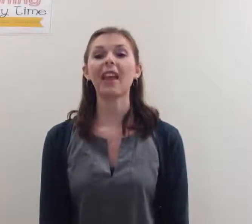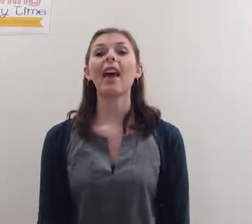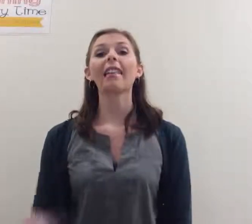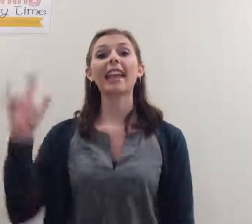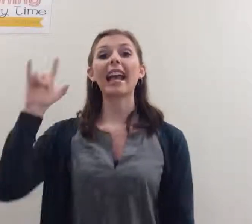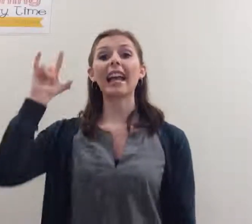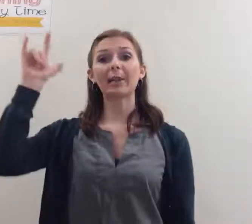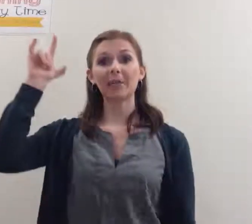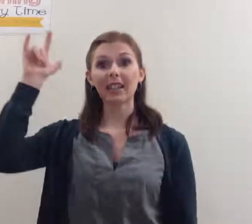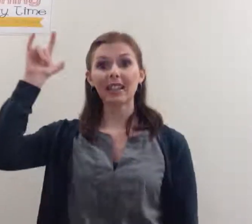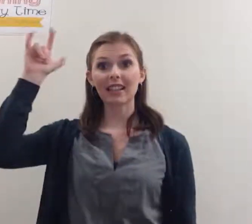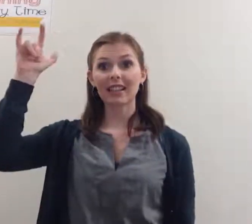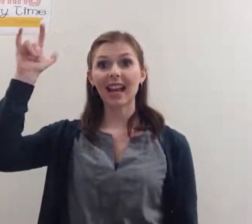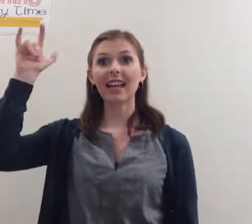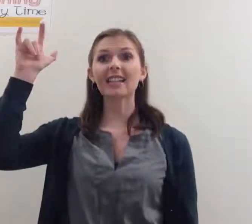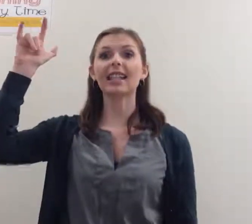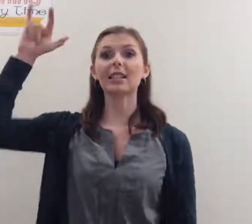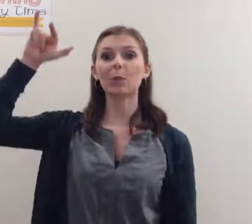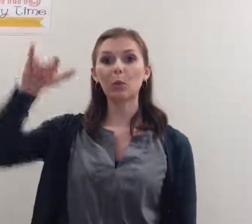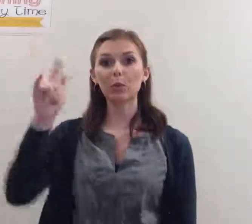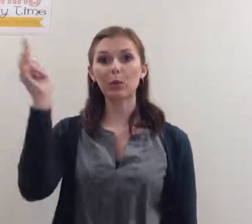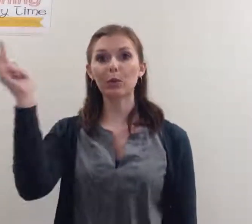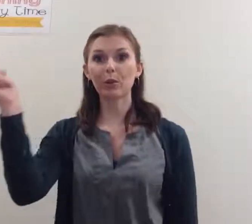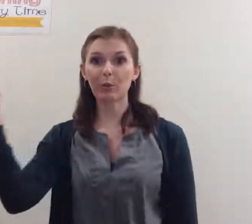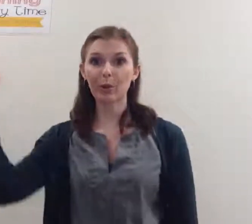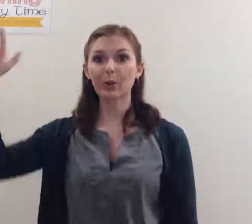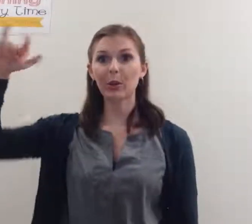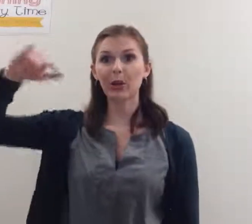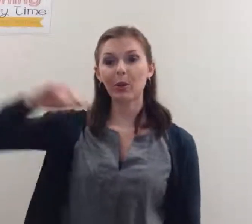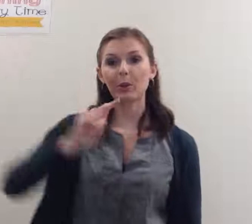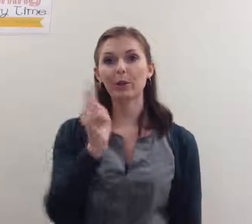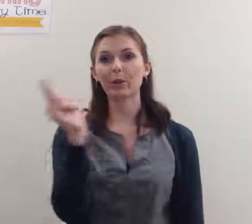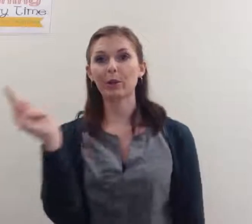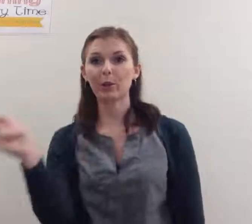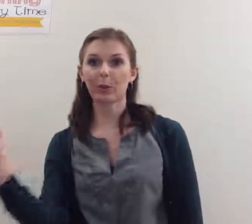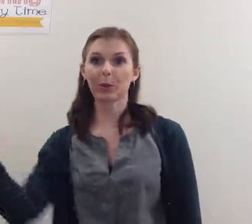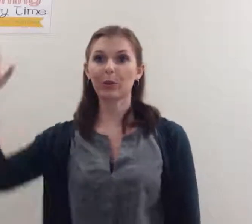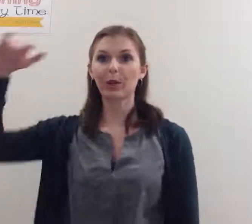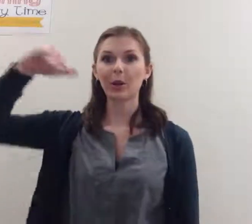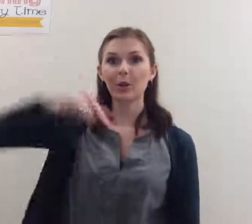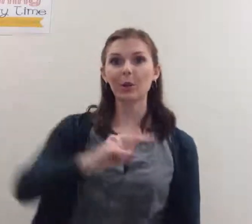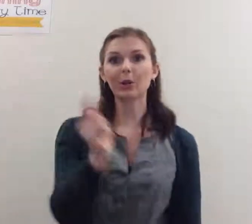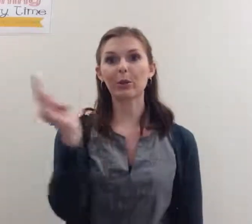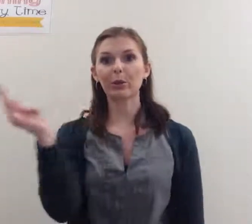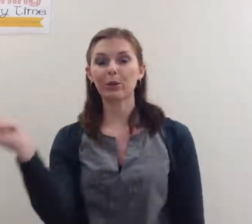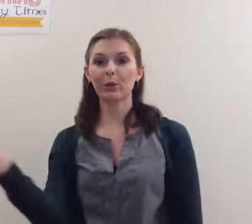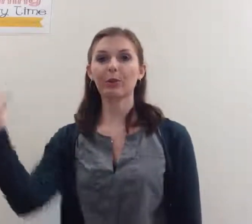The AIRPLANE in the sky says whoosh, whoosh, whoosh, whoosh, whoosh, whoosh, whoosh, whoosh, whoosh